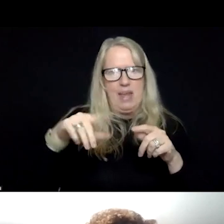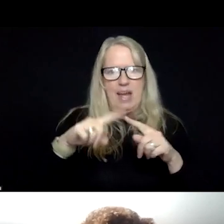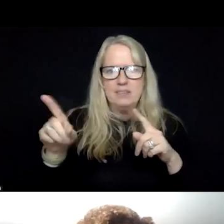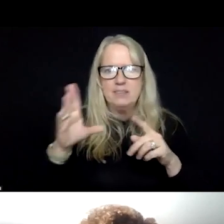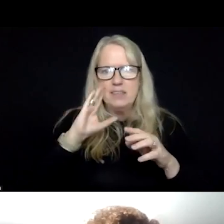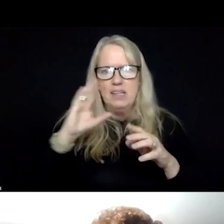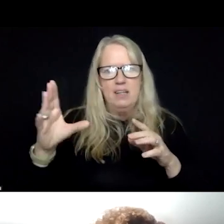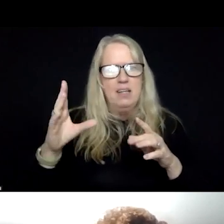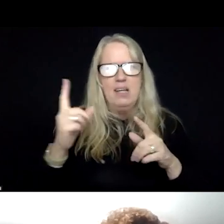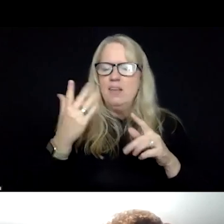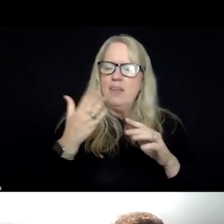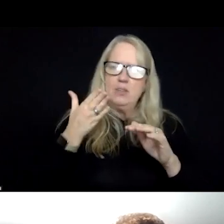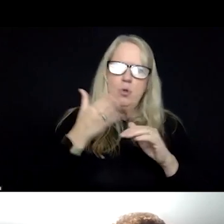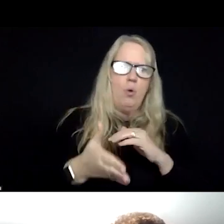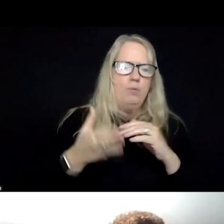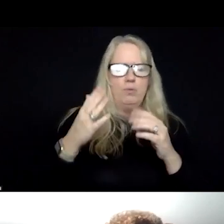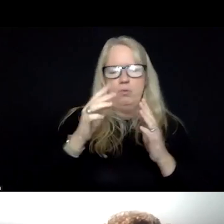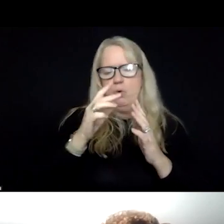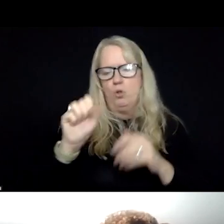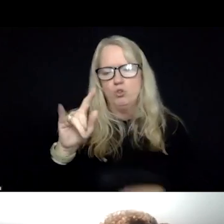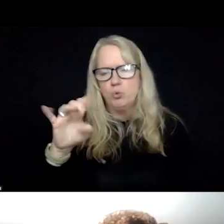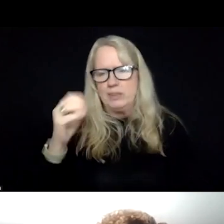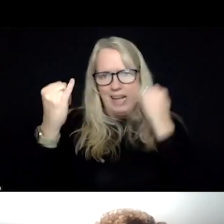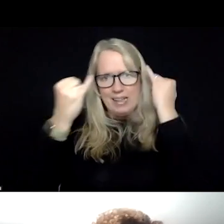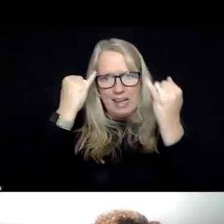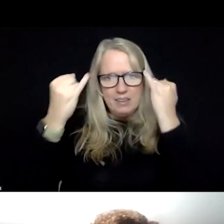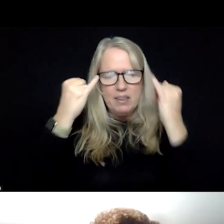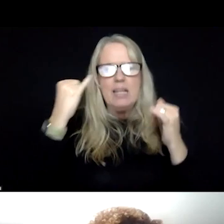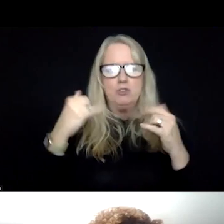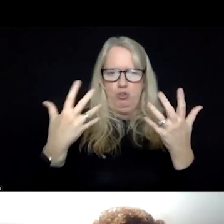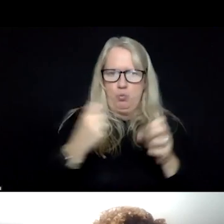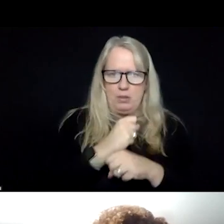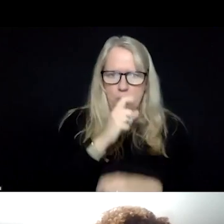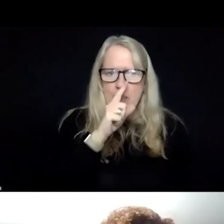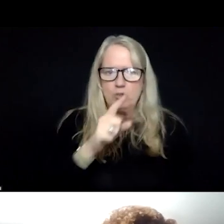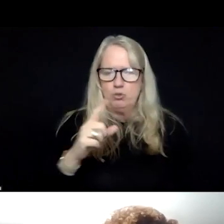TERMS OF SUICIDAL IDEATION. I WANTED TO MAKE SURE THAT WE HAVE